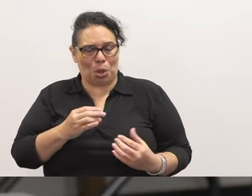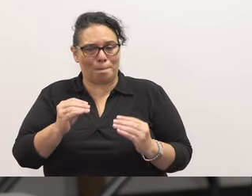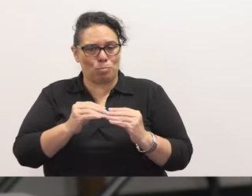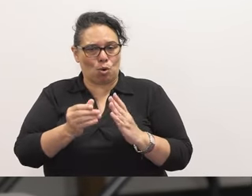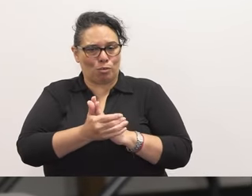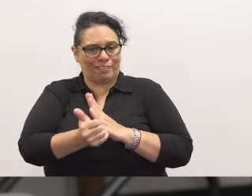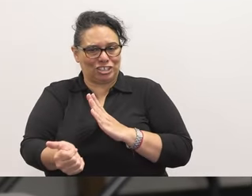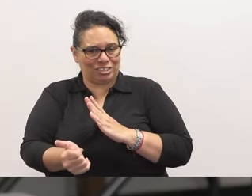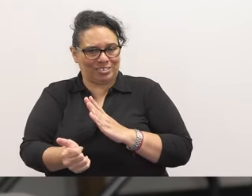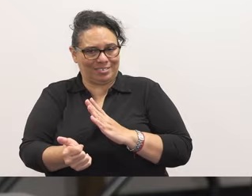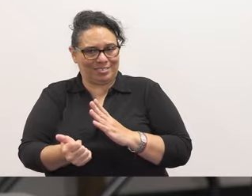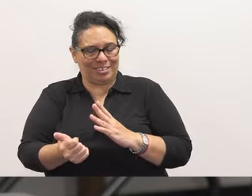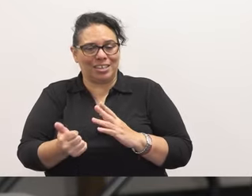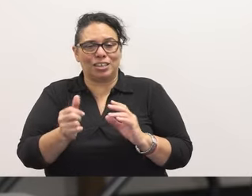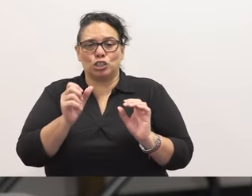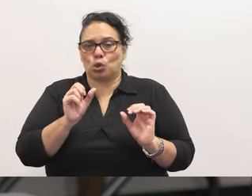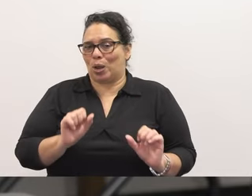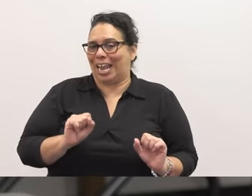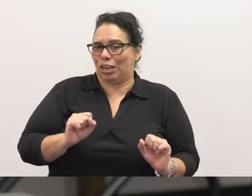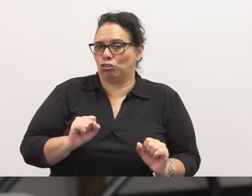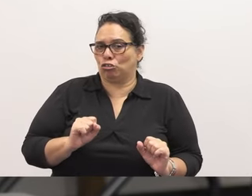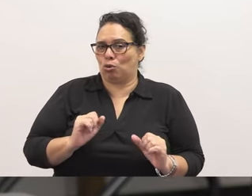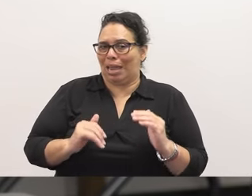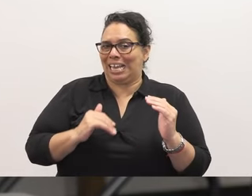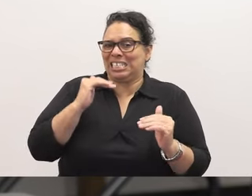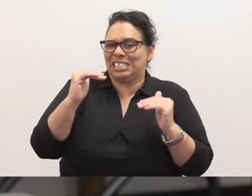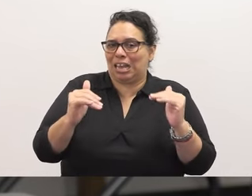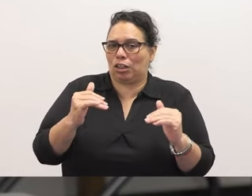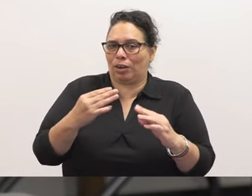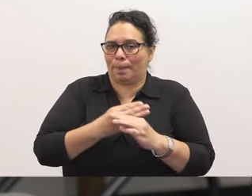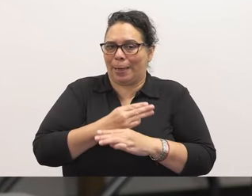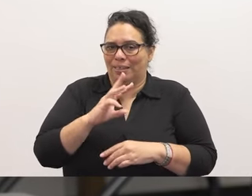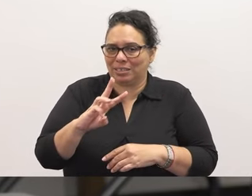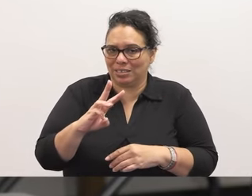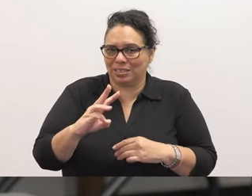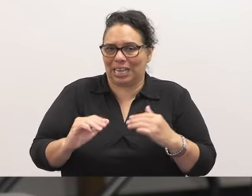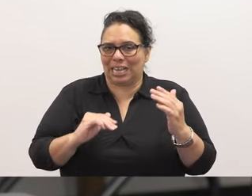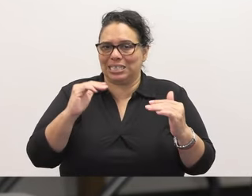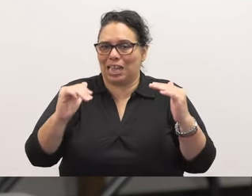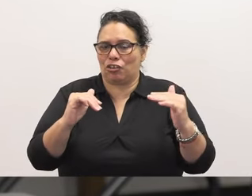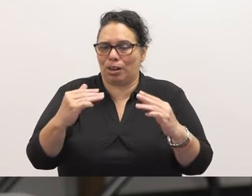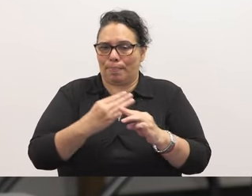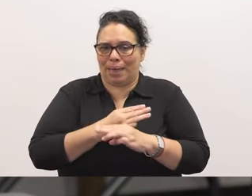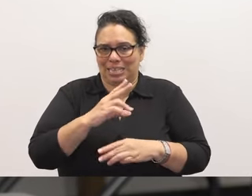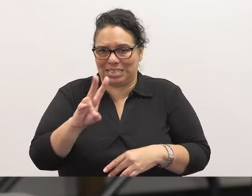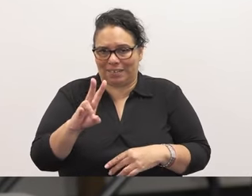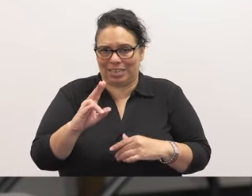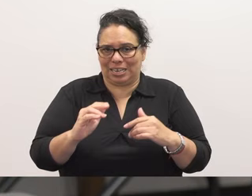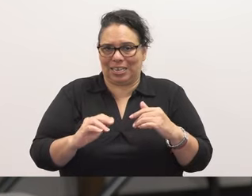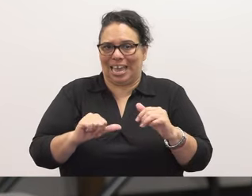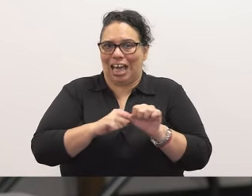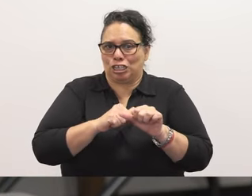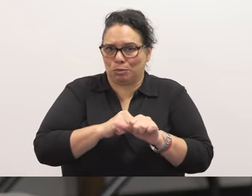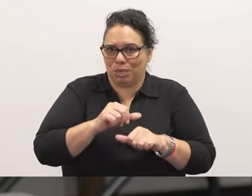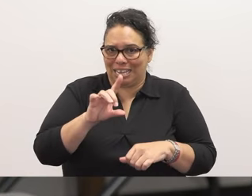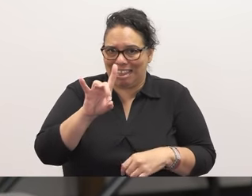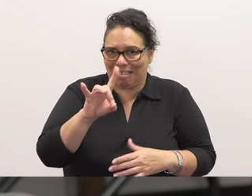so they can pass and move on to seventh and eighth. So this is one of those goals, it looks like we're talking about one thing, but the leading indicators for that